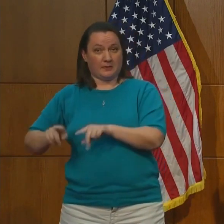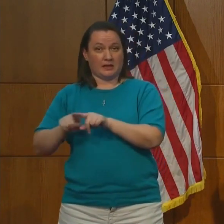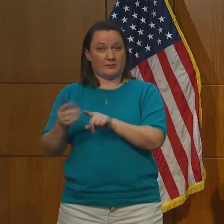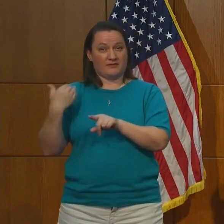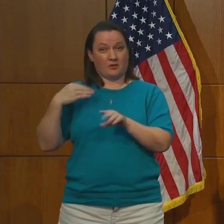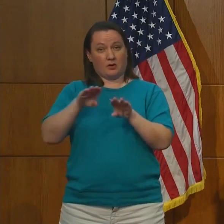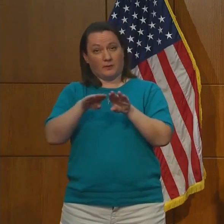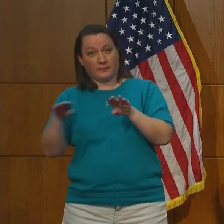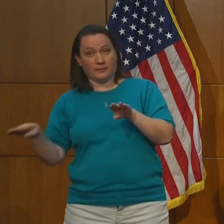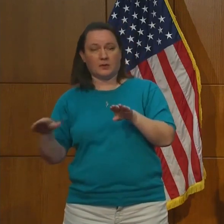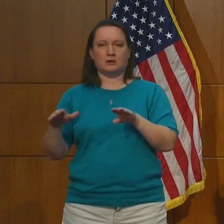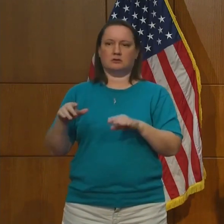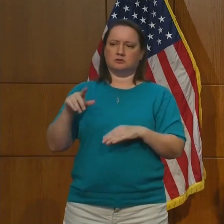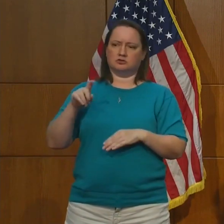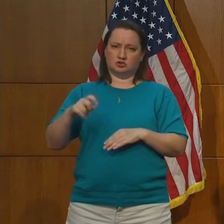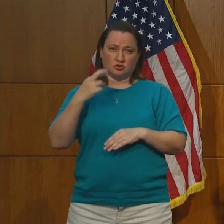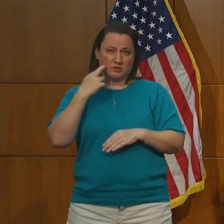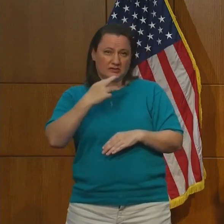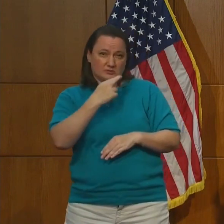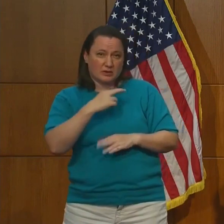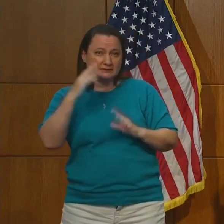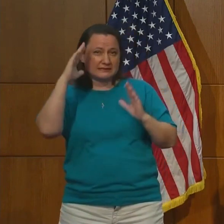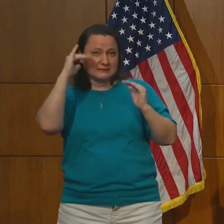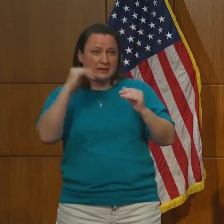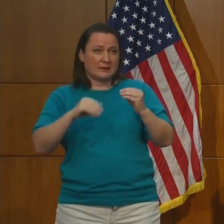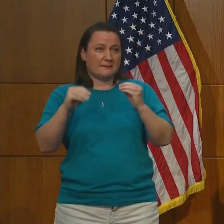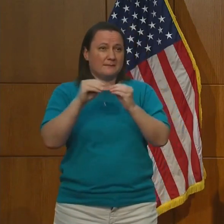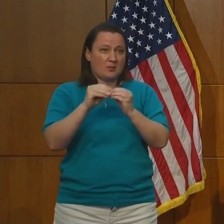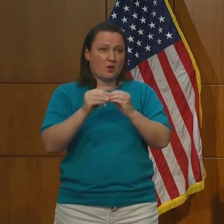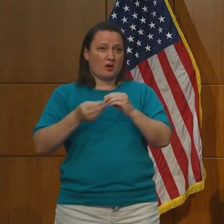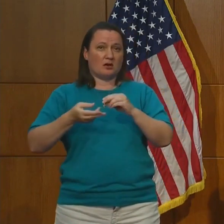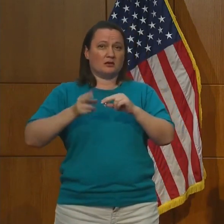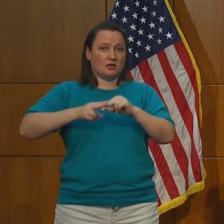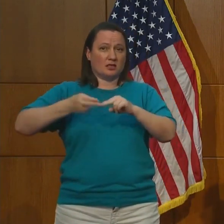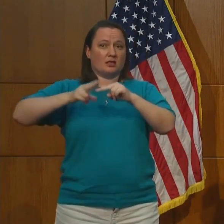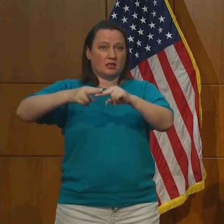FACE THAT WE'RE NOT GOING YOU